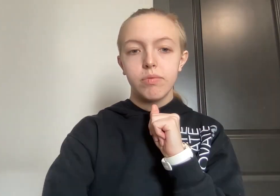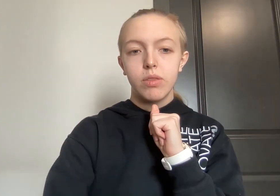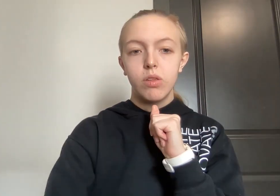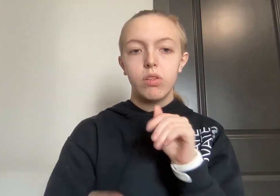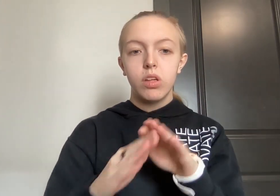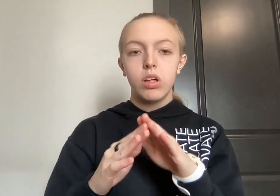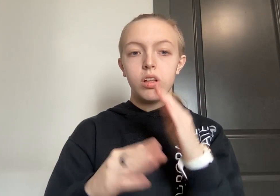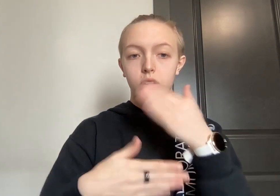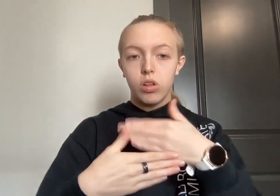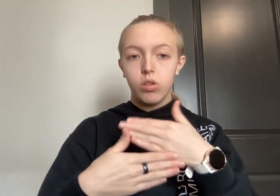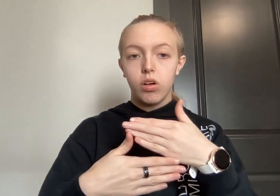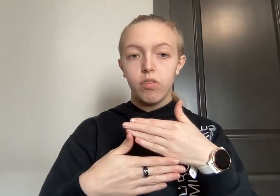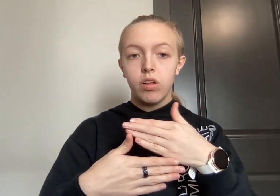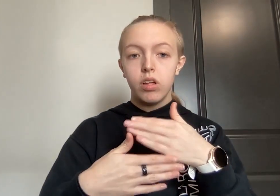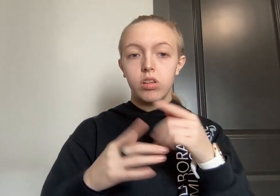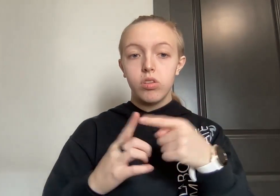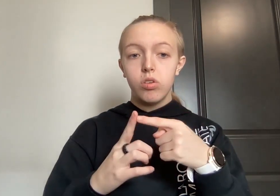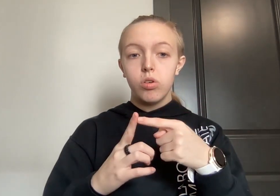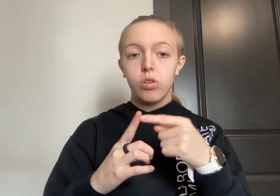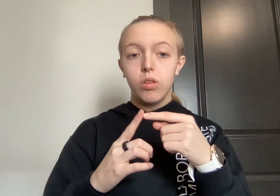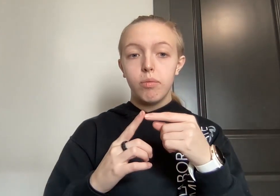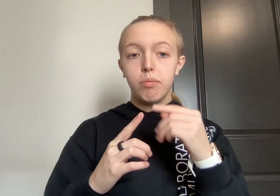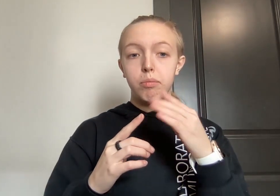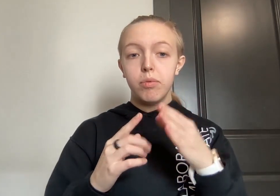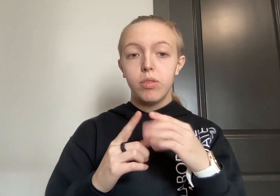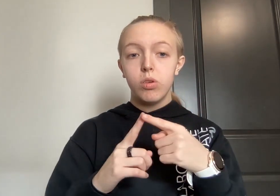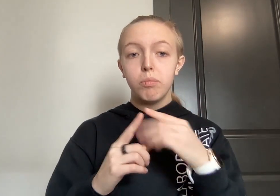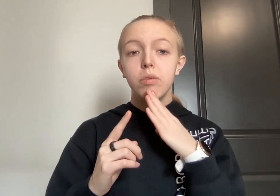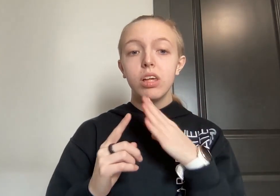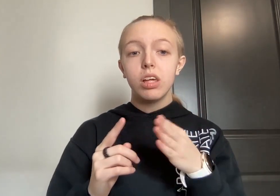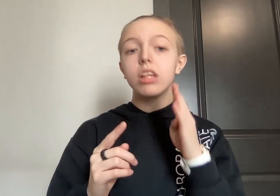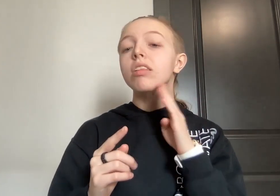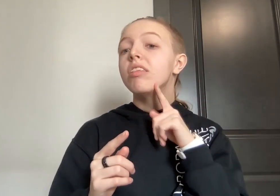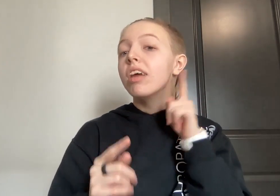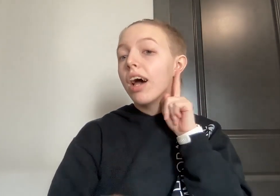closed off to them due to being deaf.